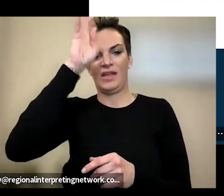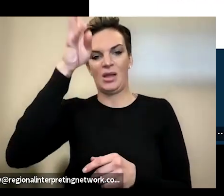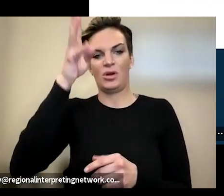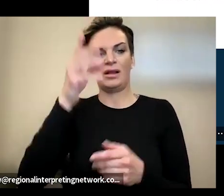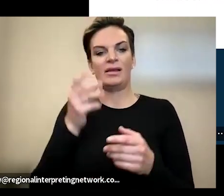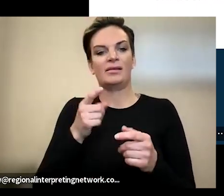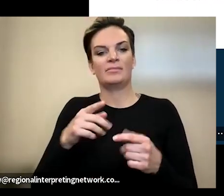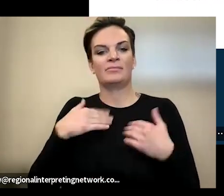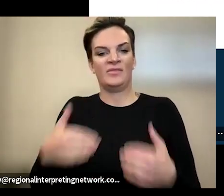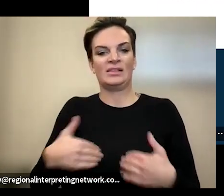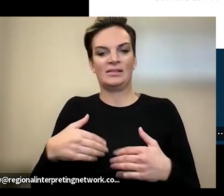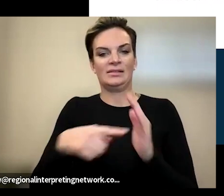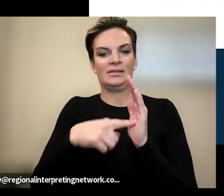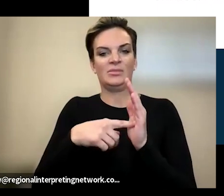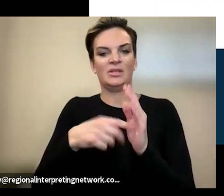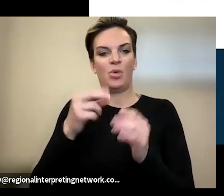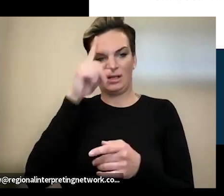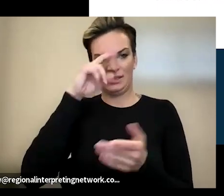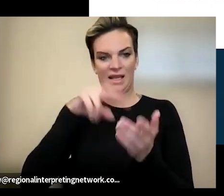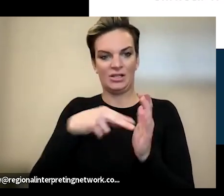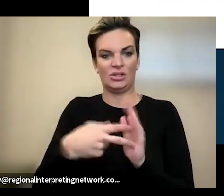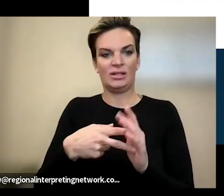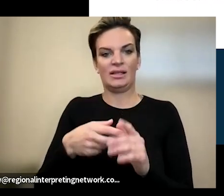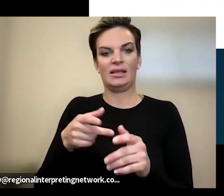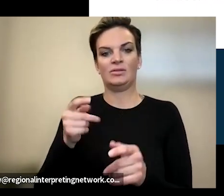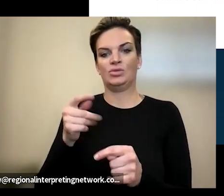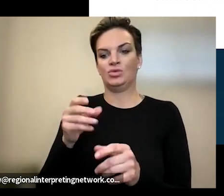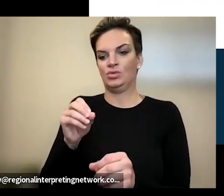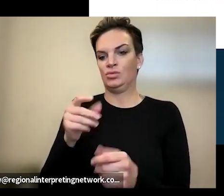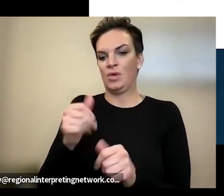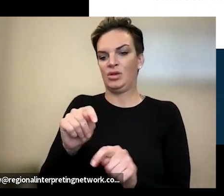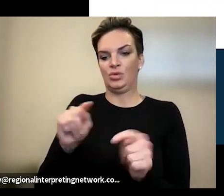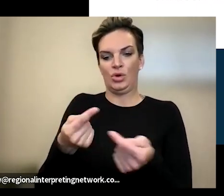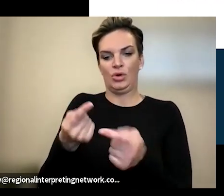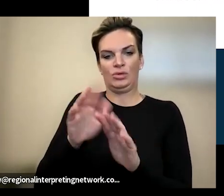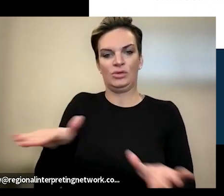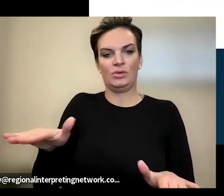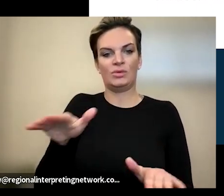intentionally inflict physical damage on them to get attention from medical professionals. So,